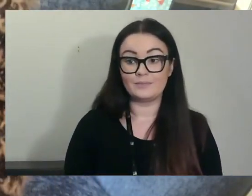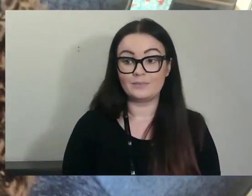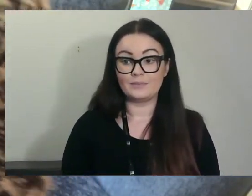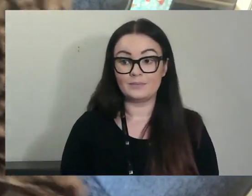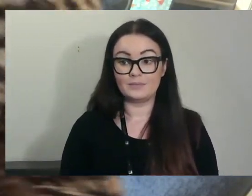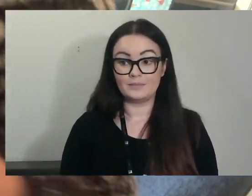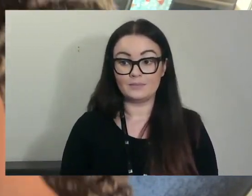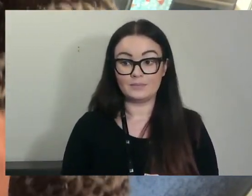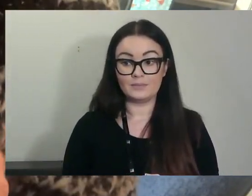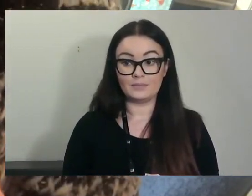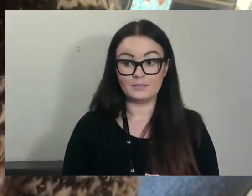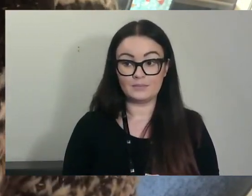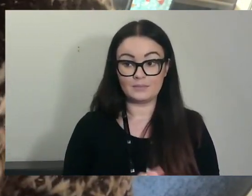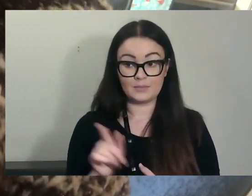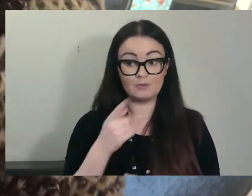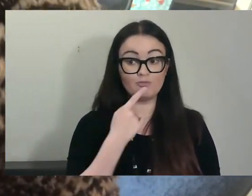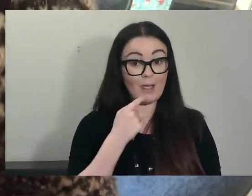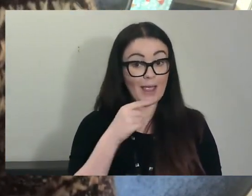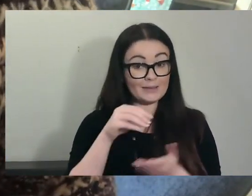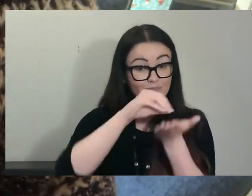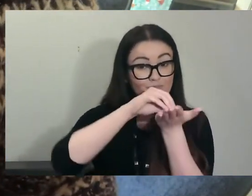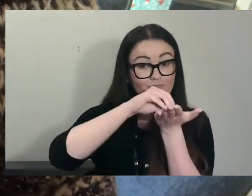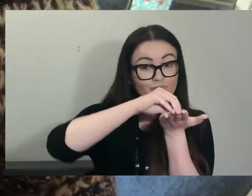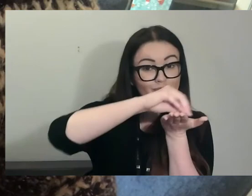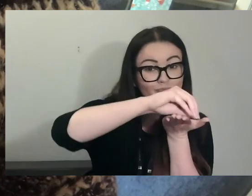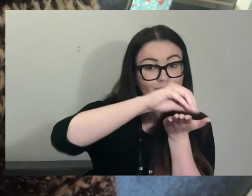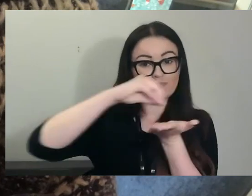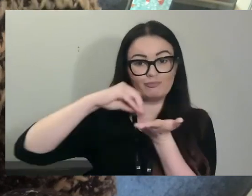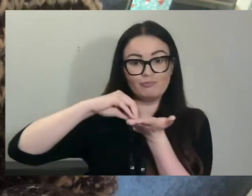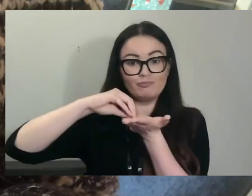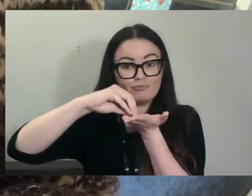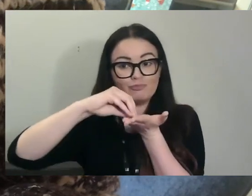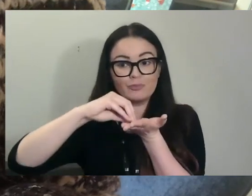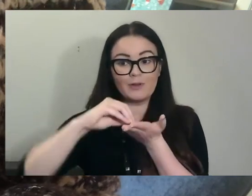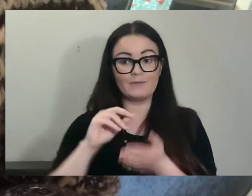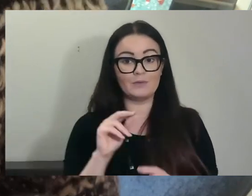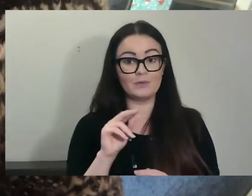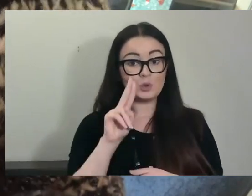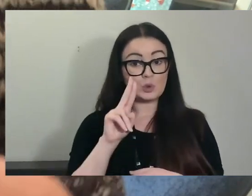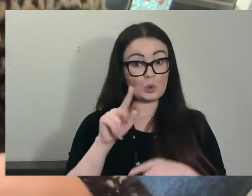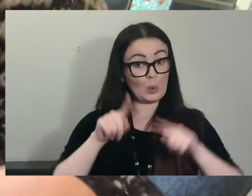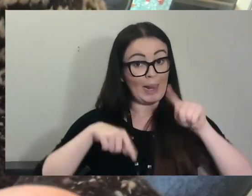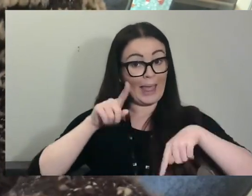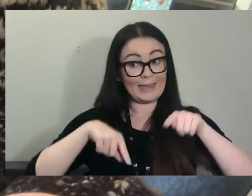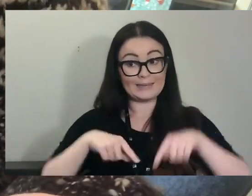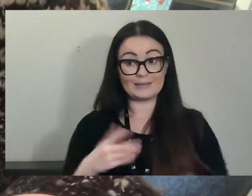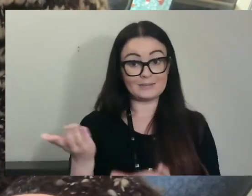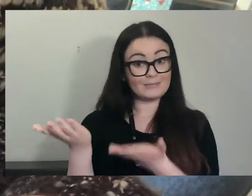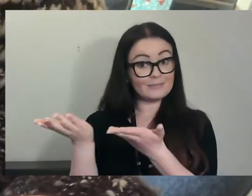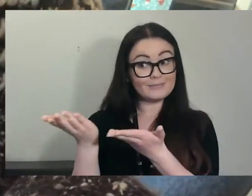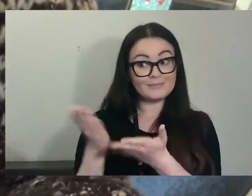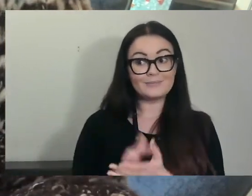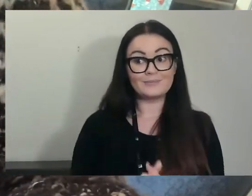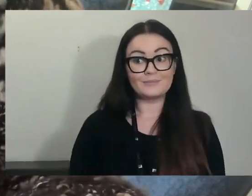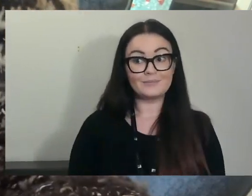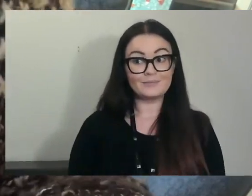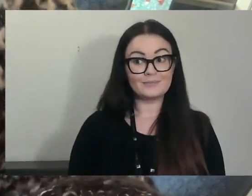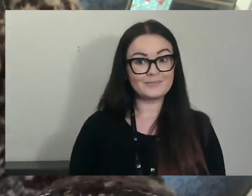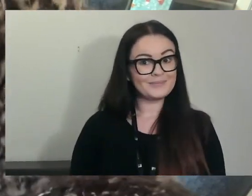we go. So I've got lots of red on my sponge and I'm just going to do two lines, one, two